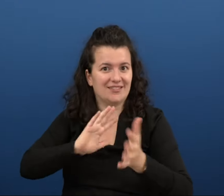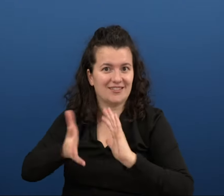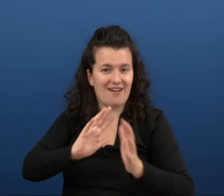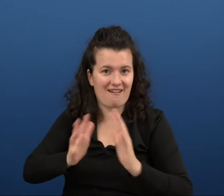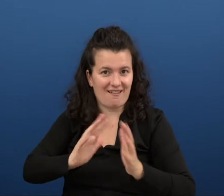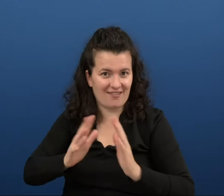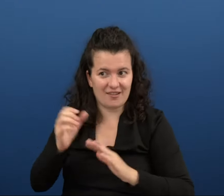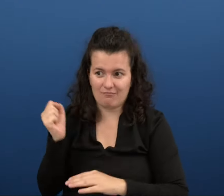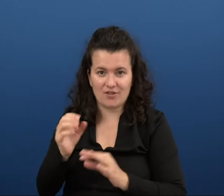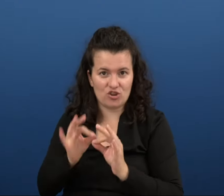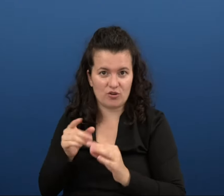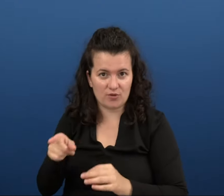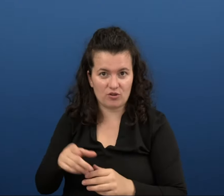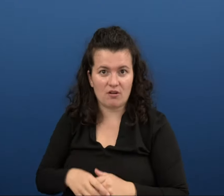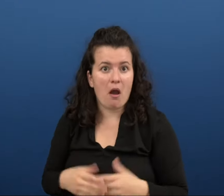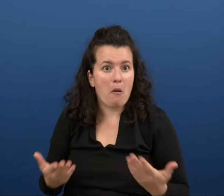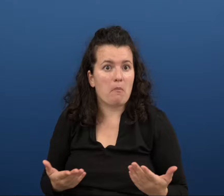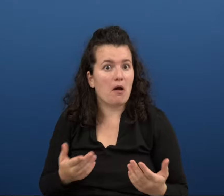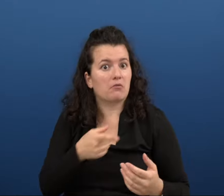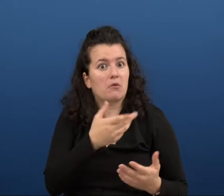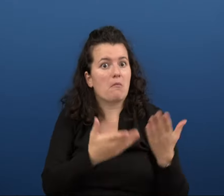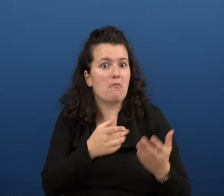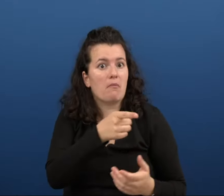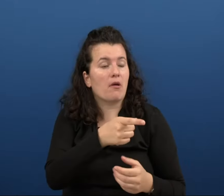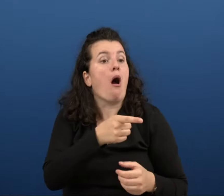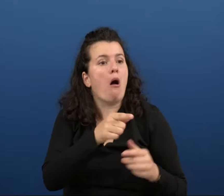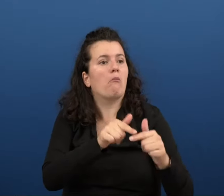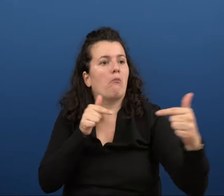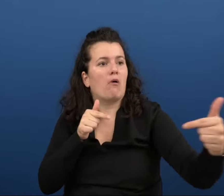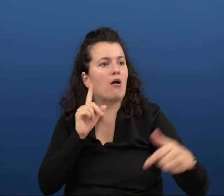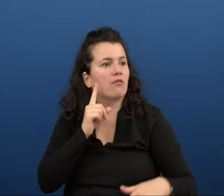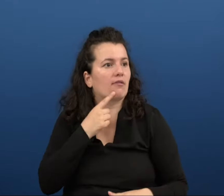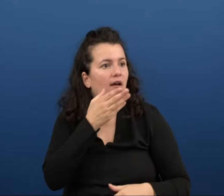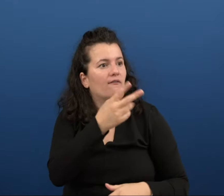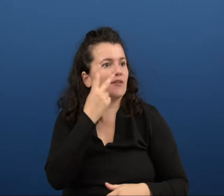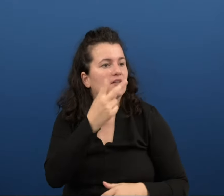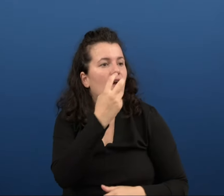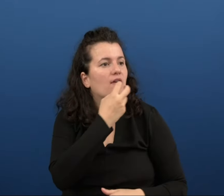no sign language interpreter into you're supposed to work, you know, by surely so I think it